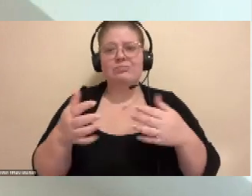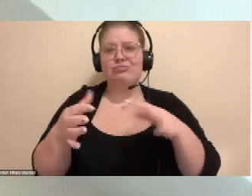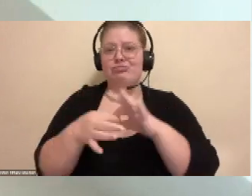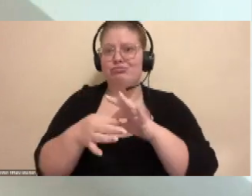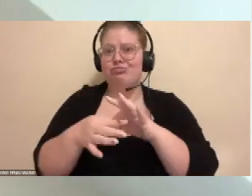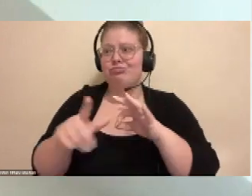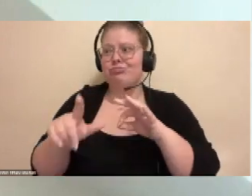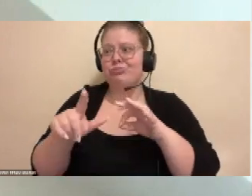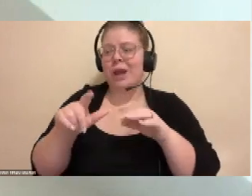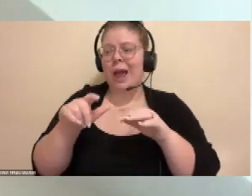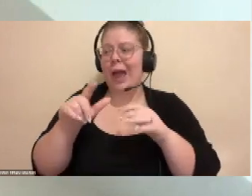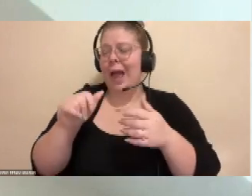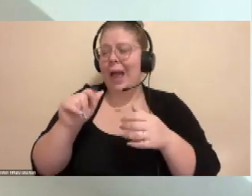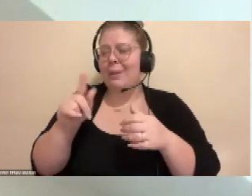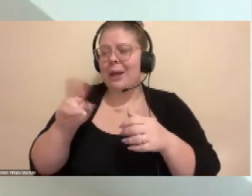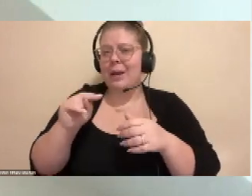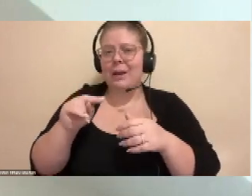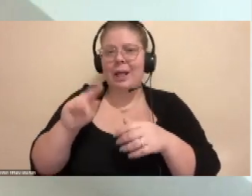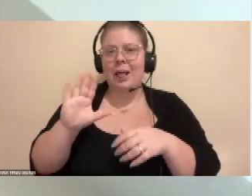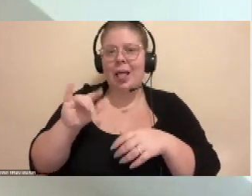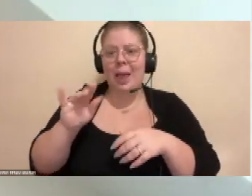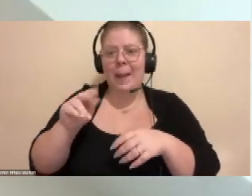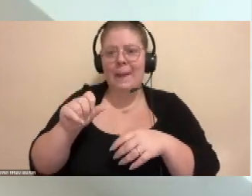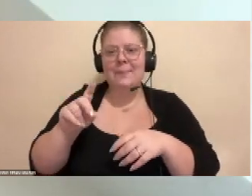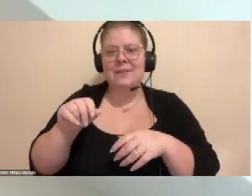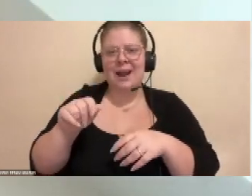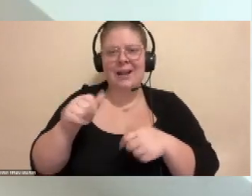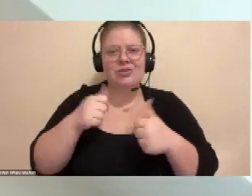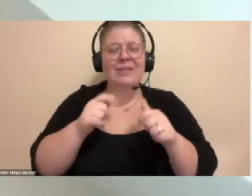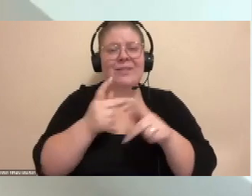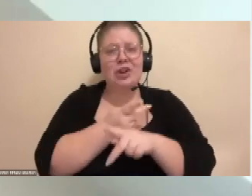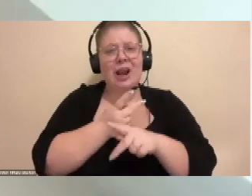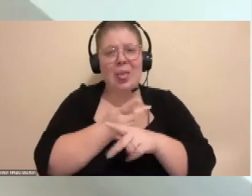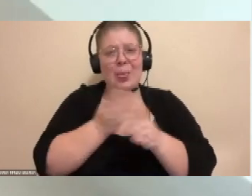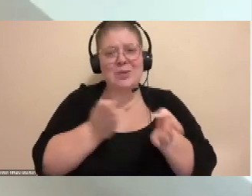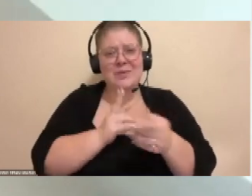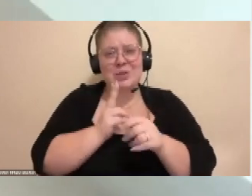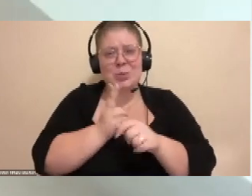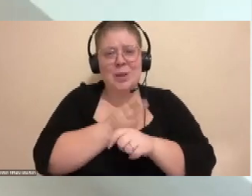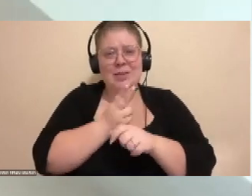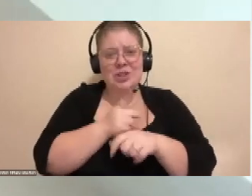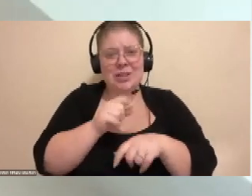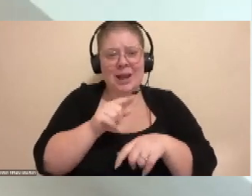What are the service utilization patterns of the people? The ACS and the CPS and the